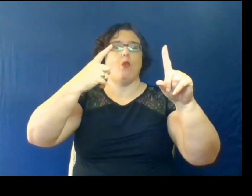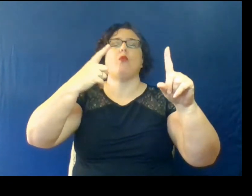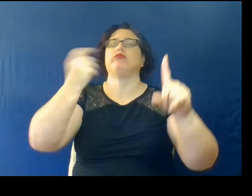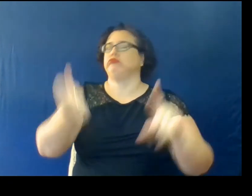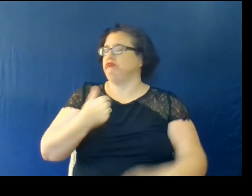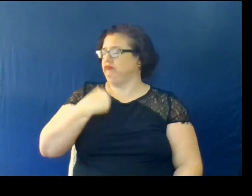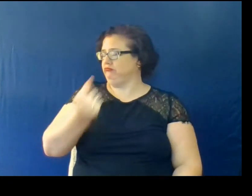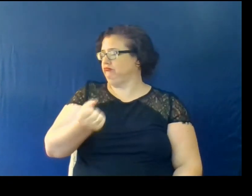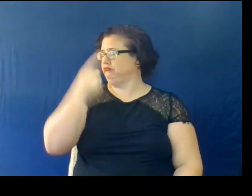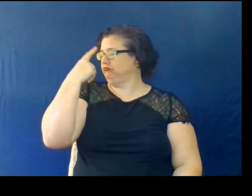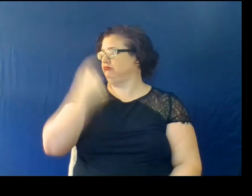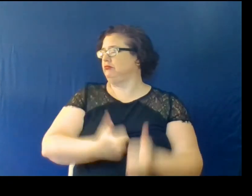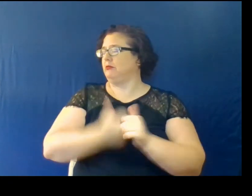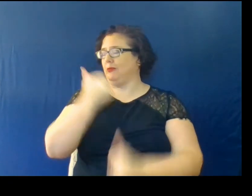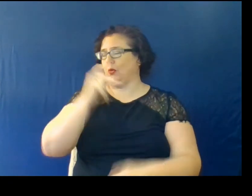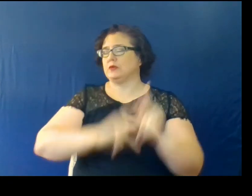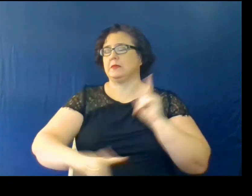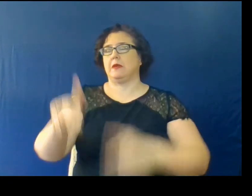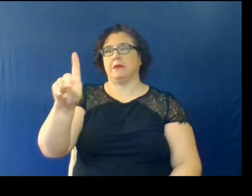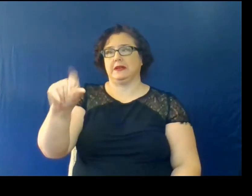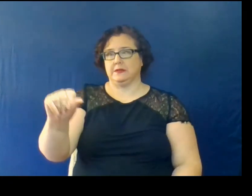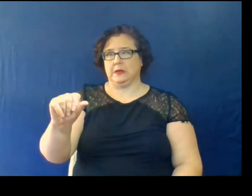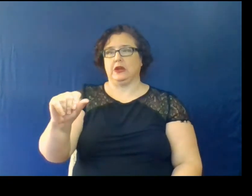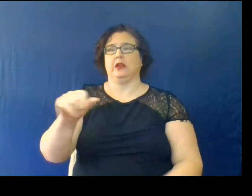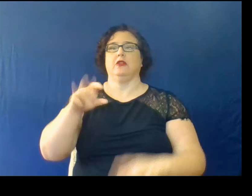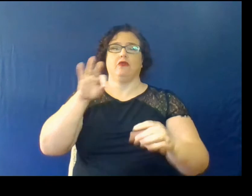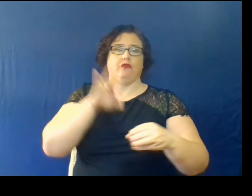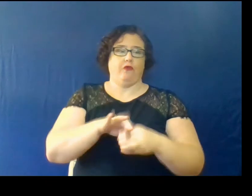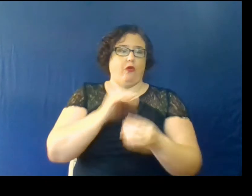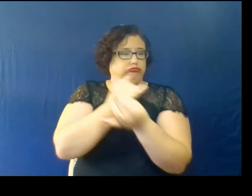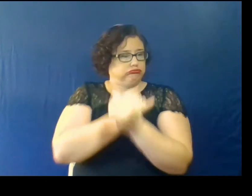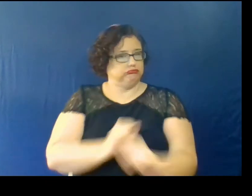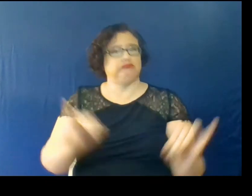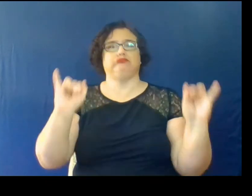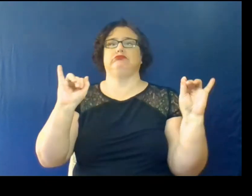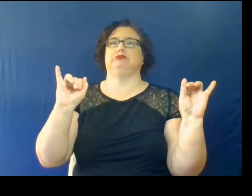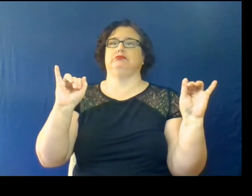members of the disability community is to vote as independently completely independently and I